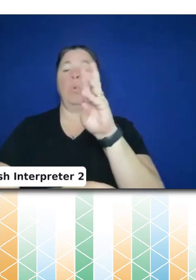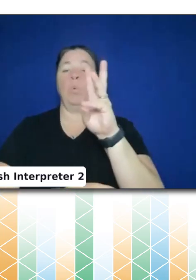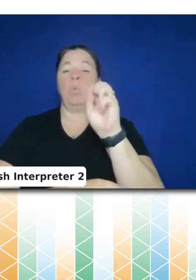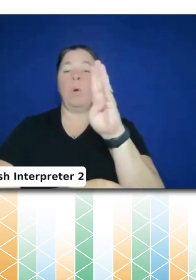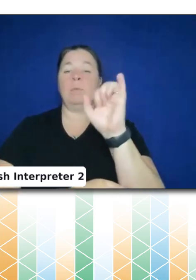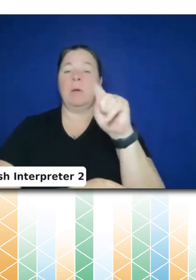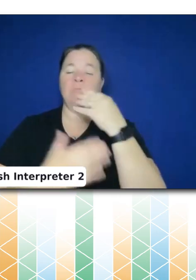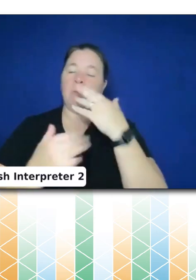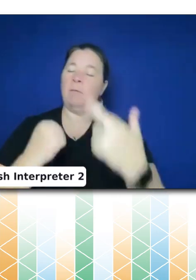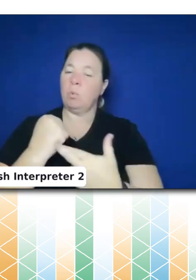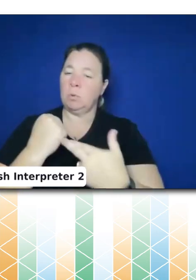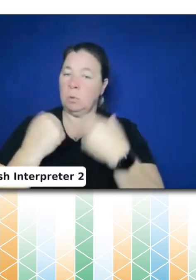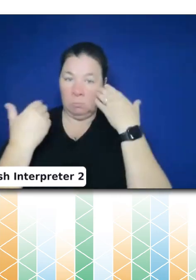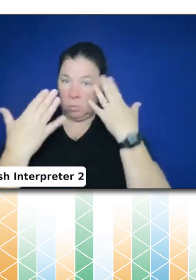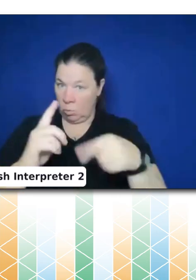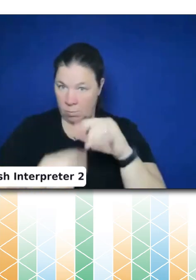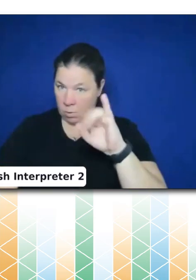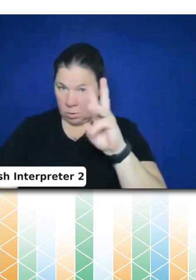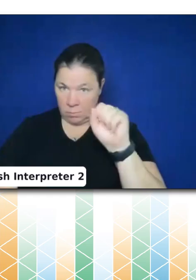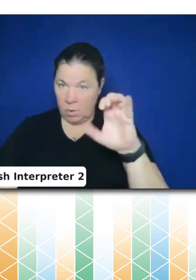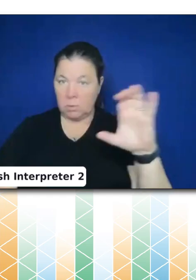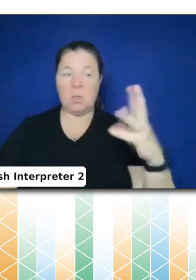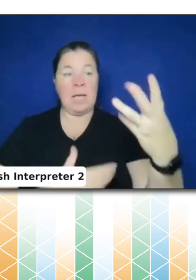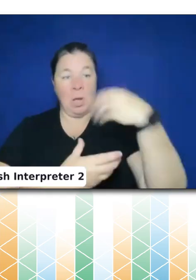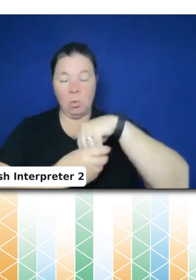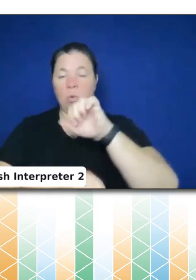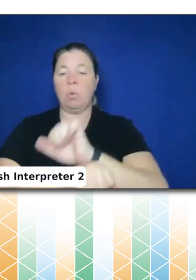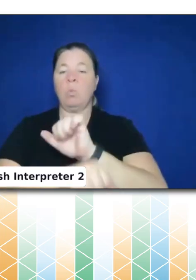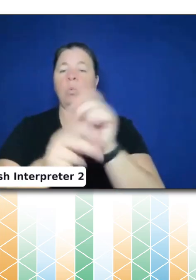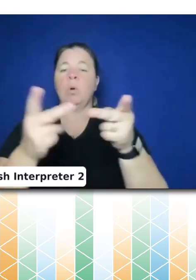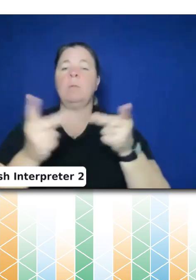If you don't know about the IWSCC, we're the Inclusive Workplace and Supply Council of Canada.